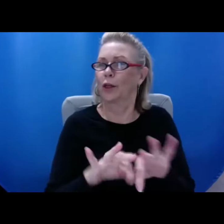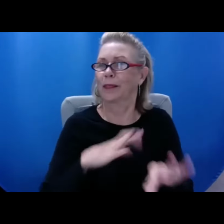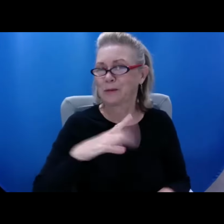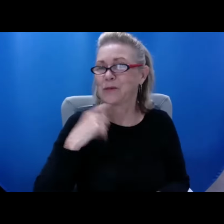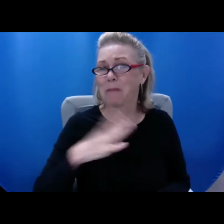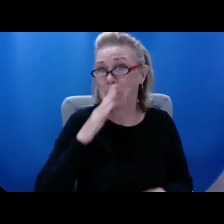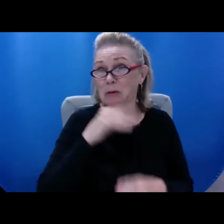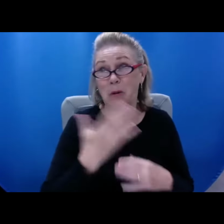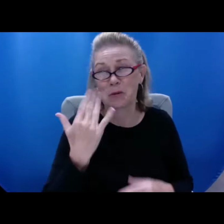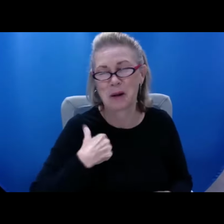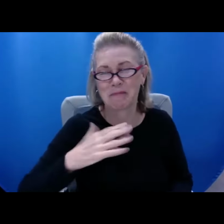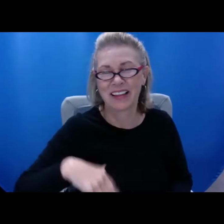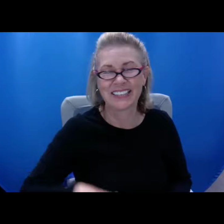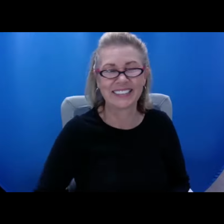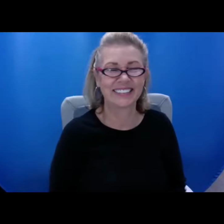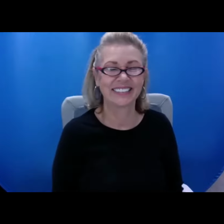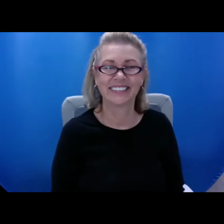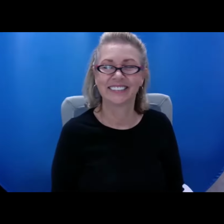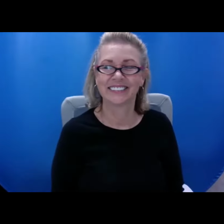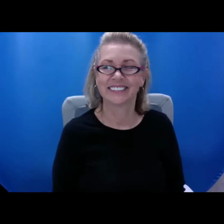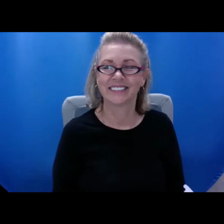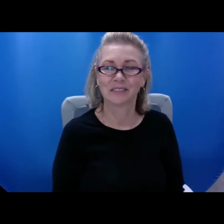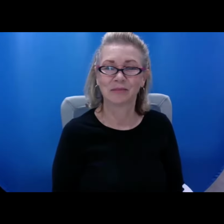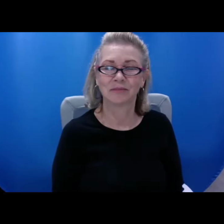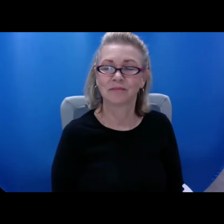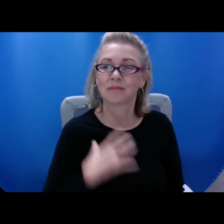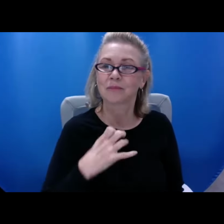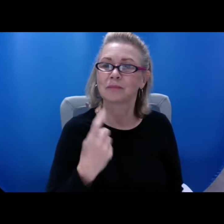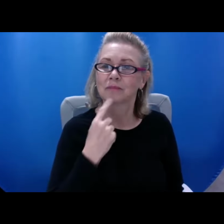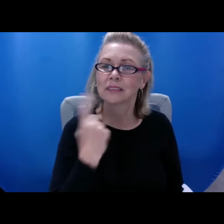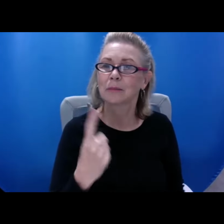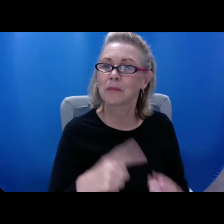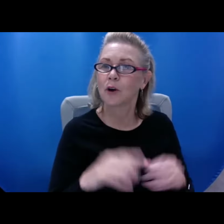If you want to say something to, you know, Professor Hendrickson, say it now before he leaves